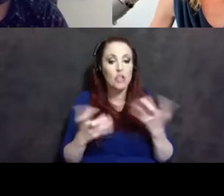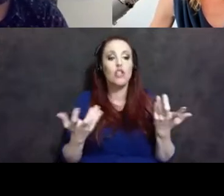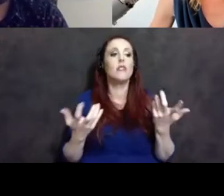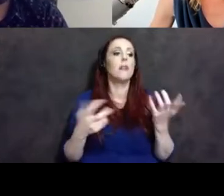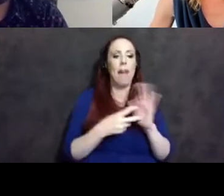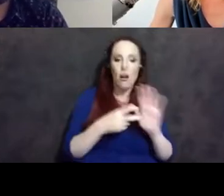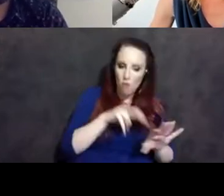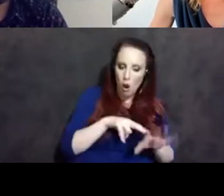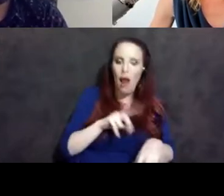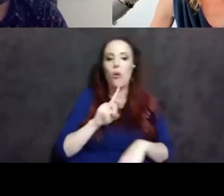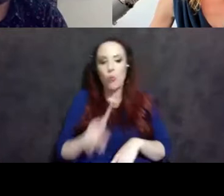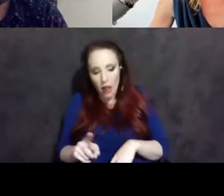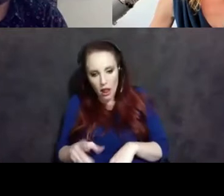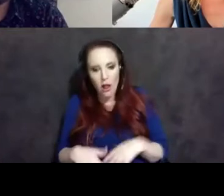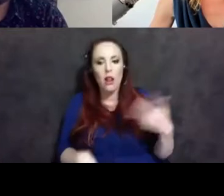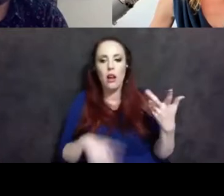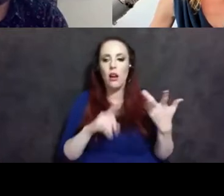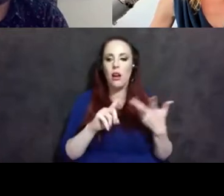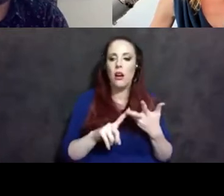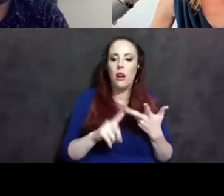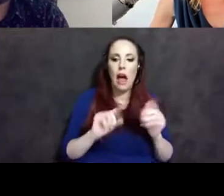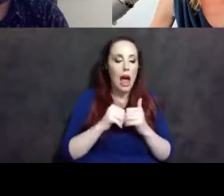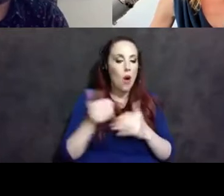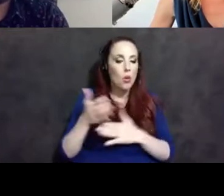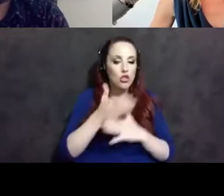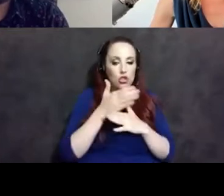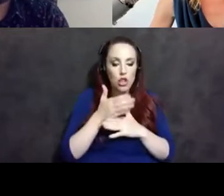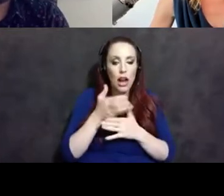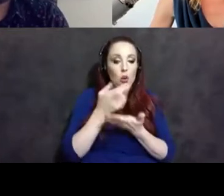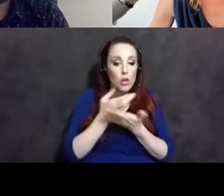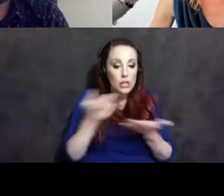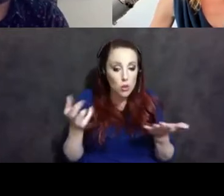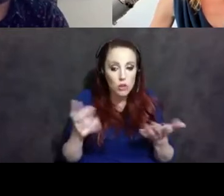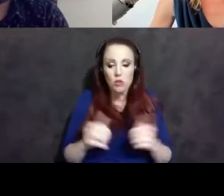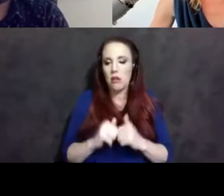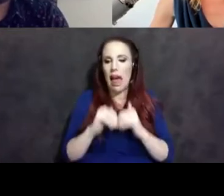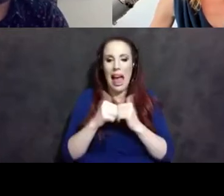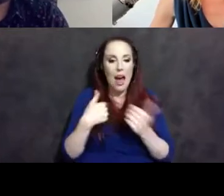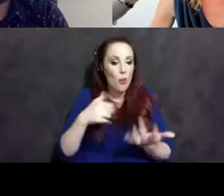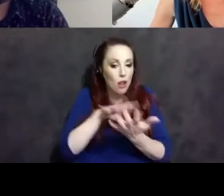How are we going to share resources? How will we learn together?